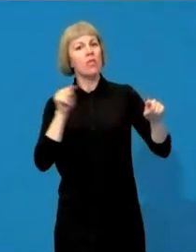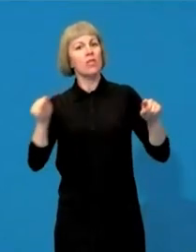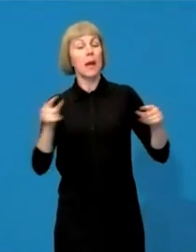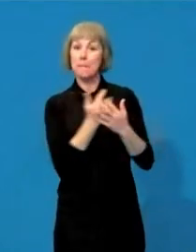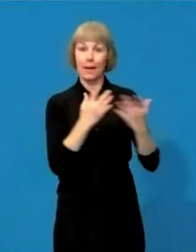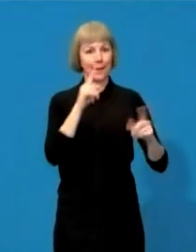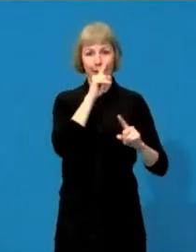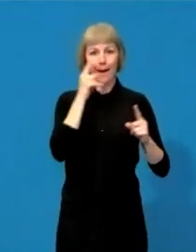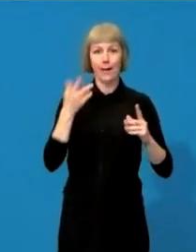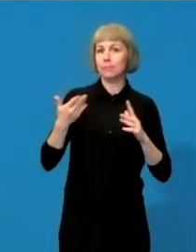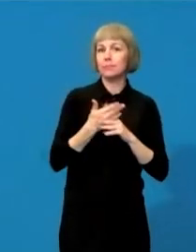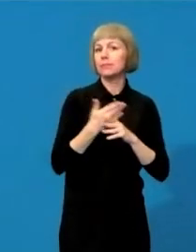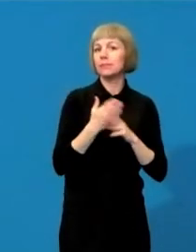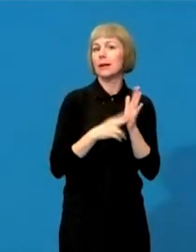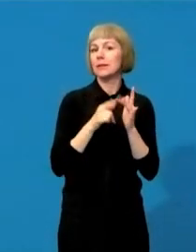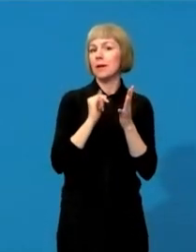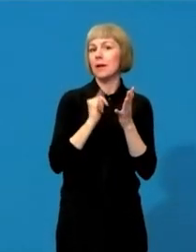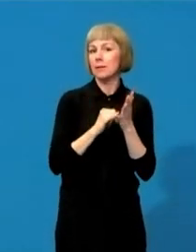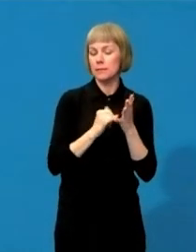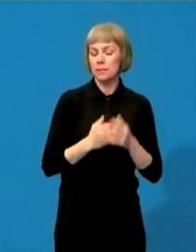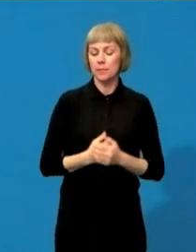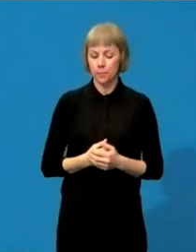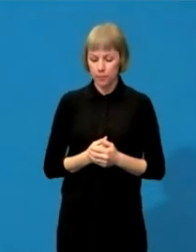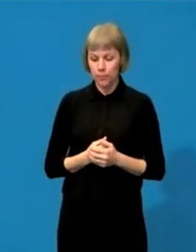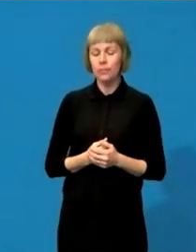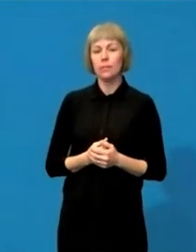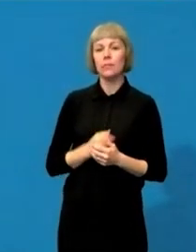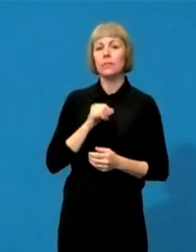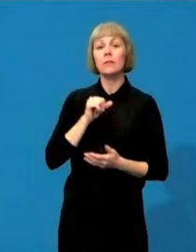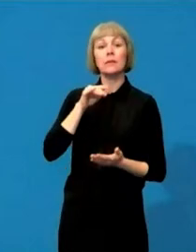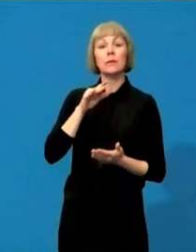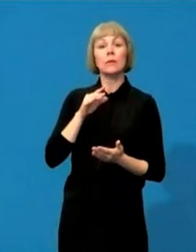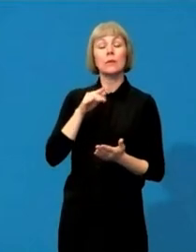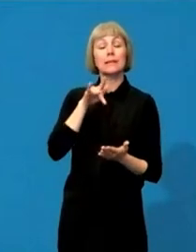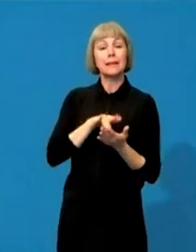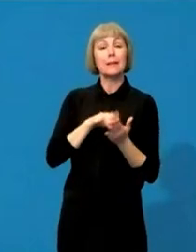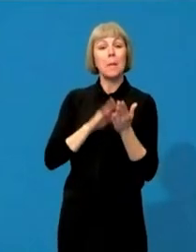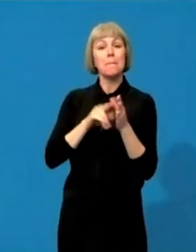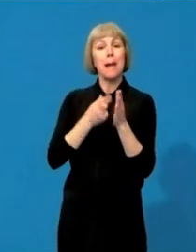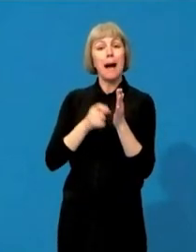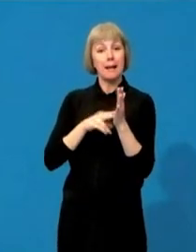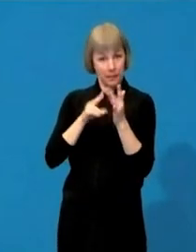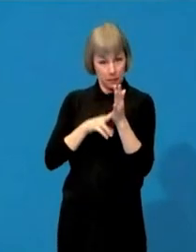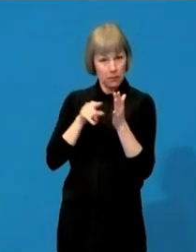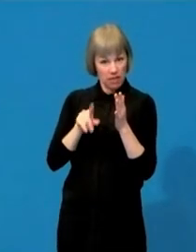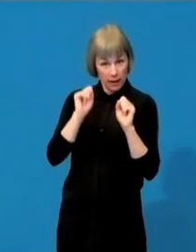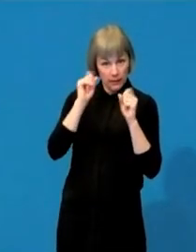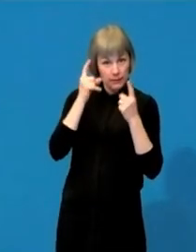And Marnin, they understand culture and family? Yes.